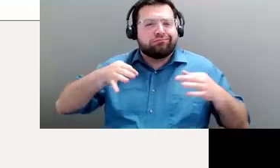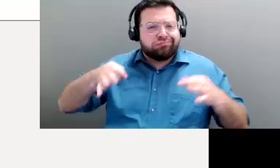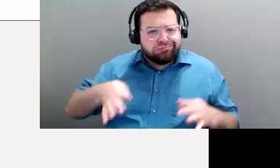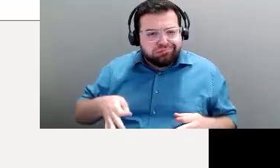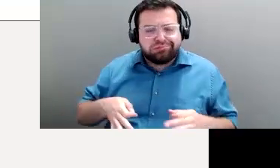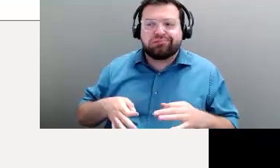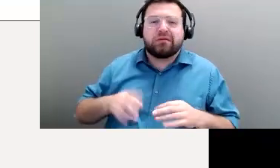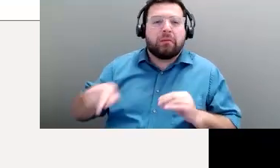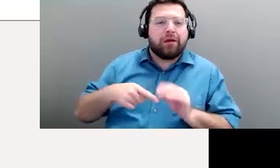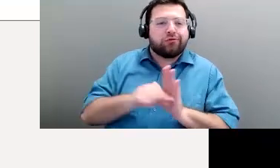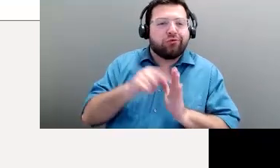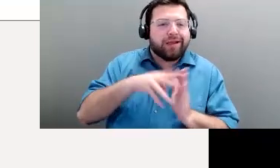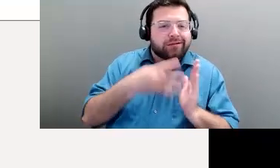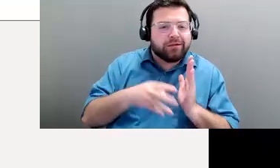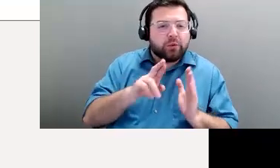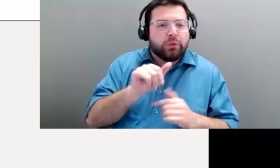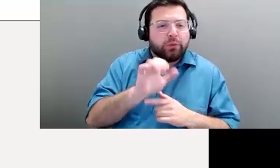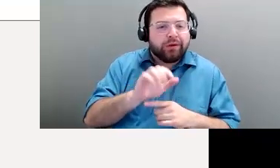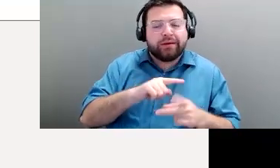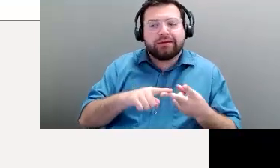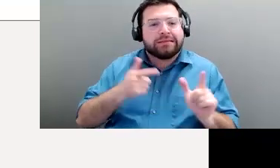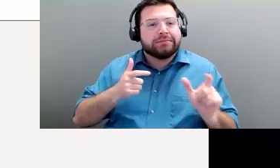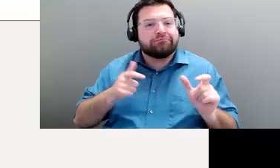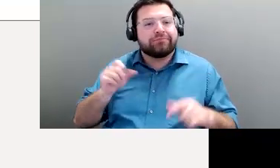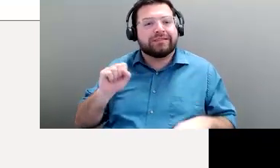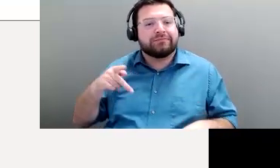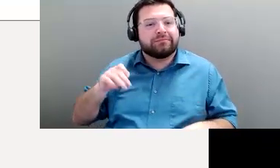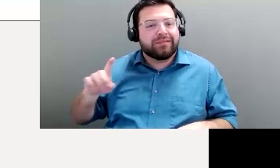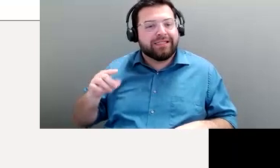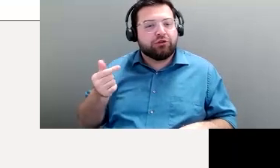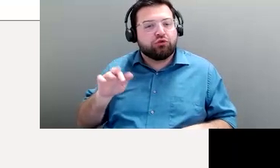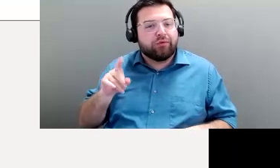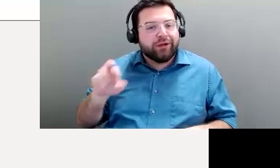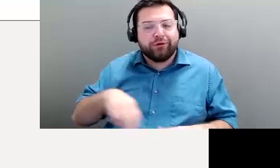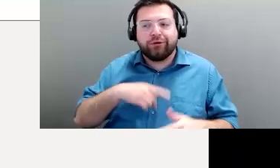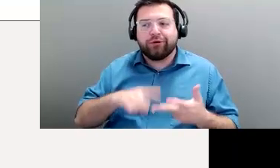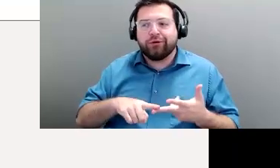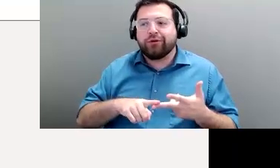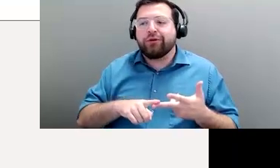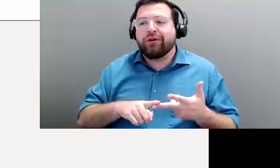the SpeedGrader and Gradebook, because these are, other areas that you can provide feedback on student coursework.